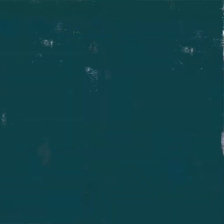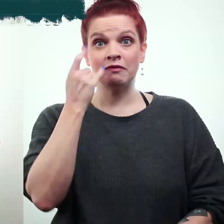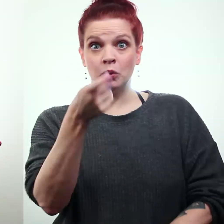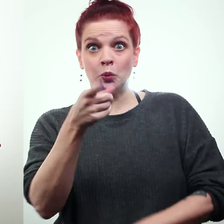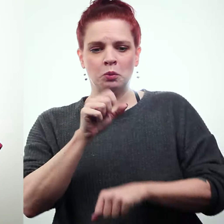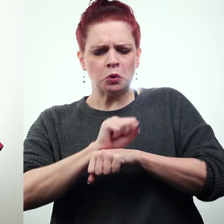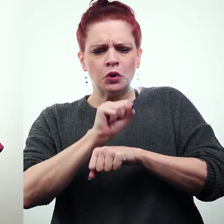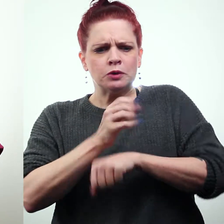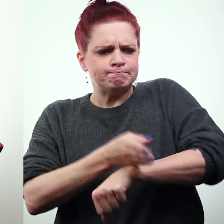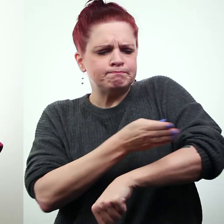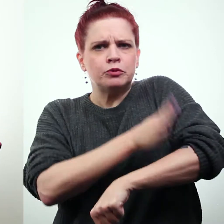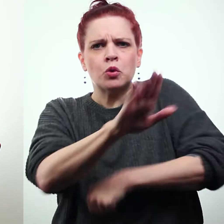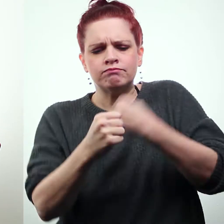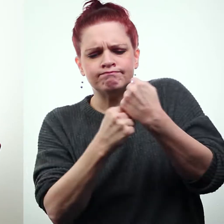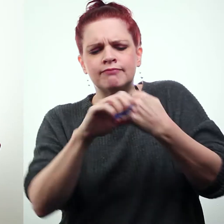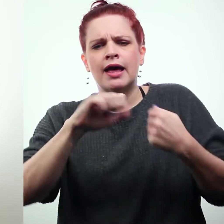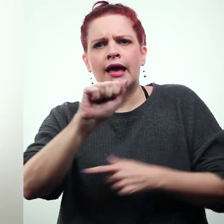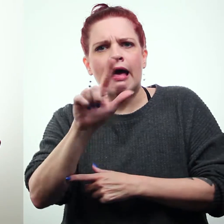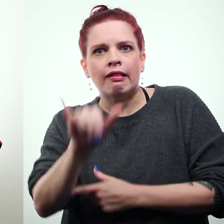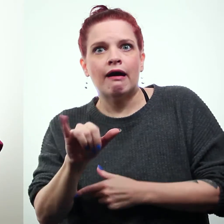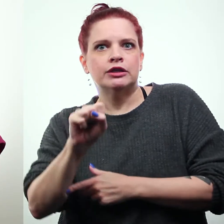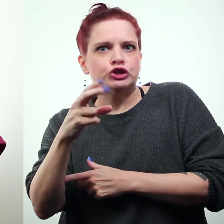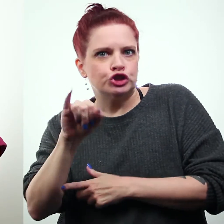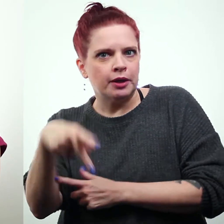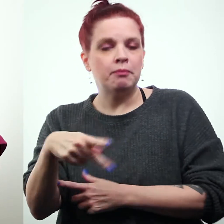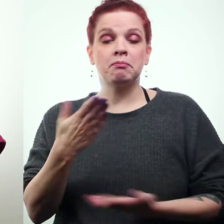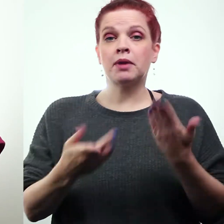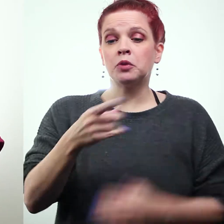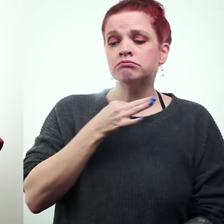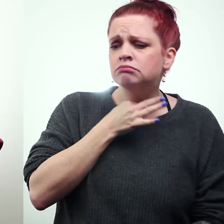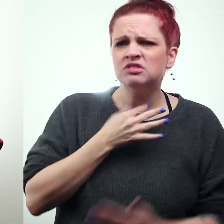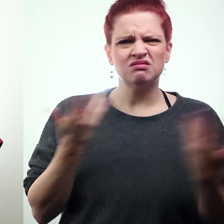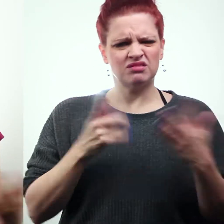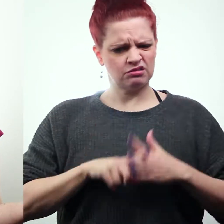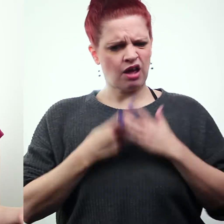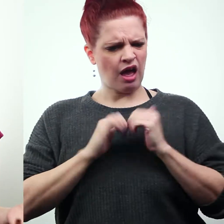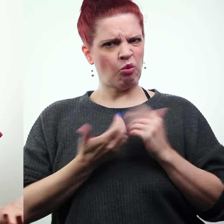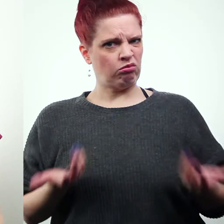If you're working towards being a good ally or practicing allyship, you may be curious on where to begin.